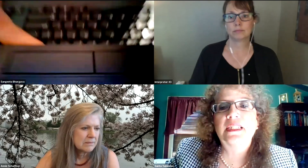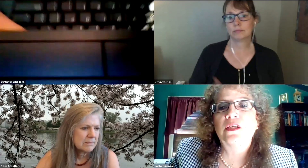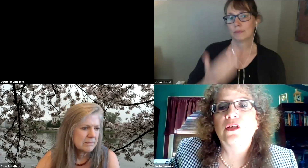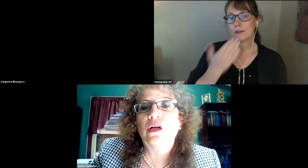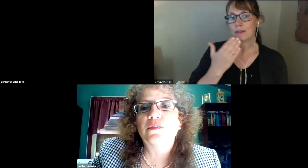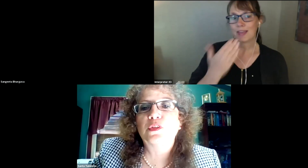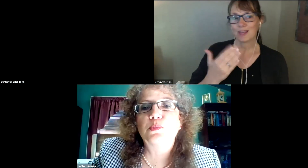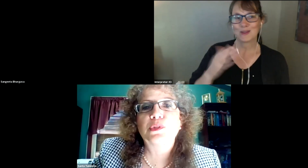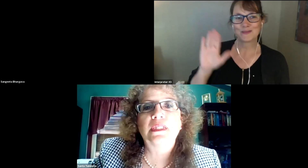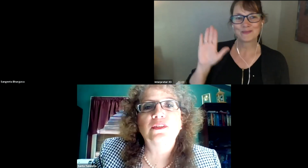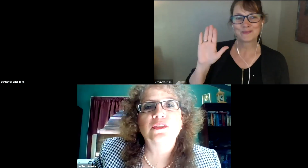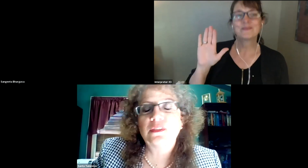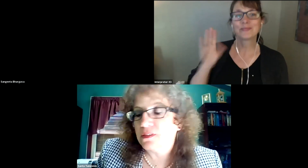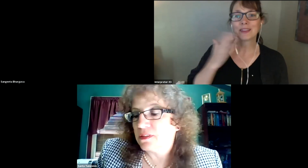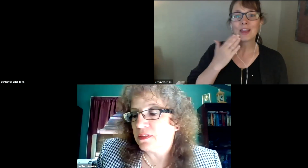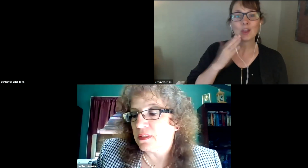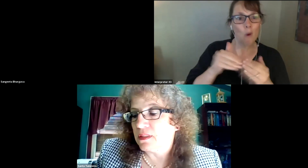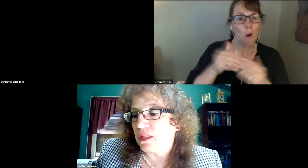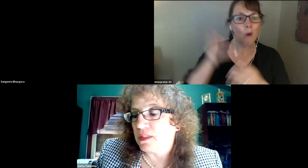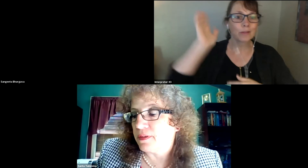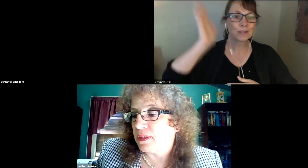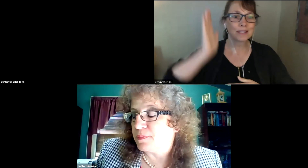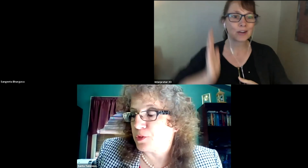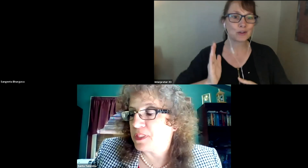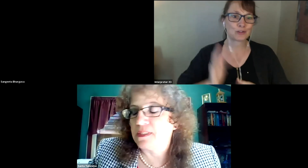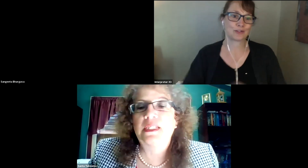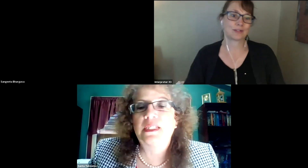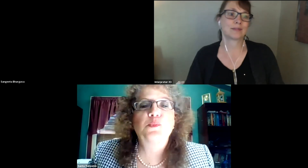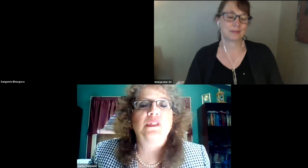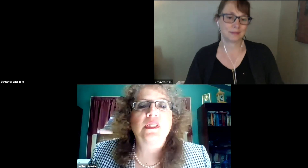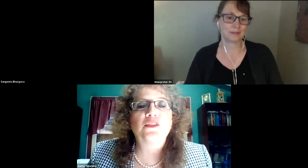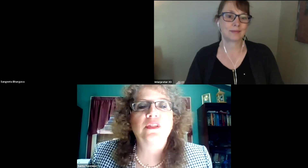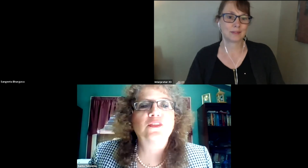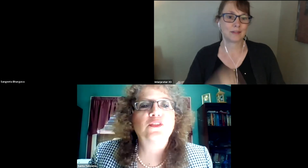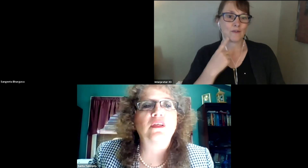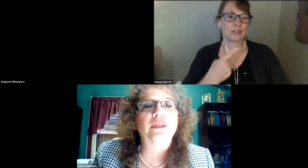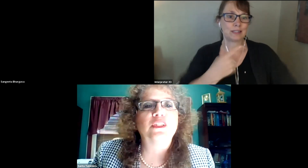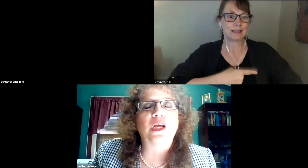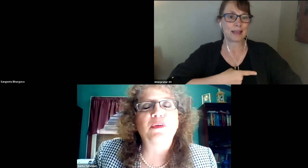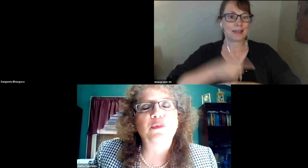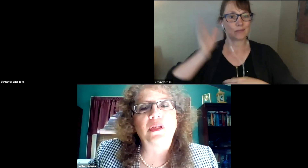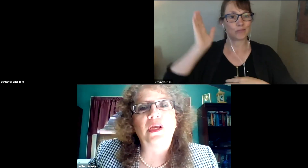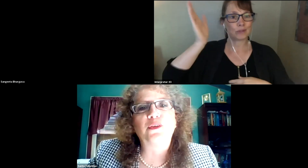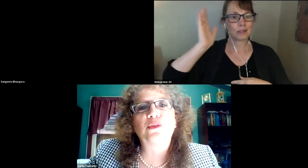to thank all of the presenters for today’s presentations. Great job, everybody. I know